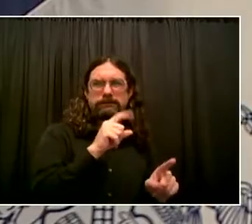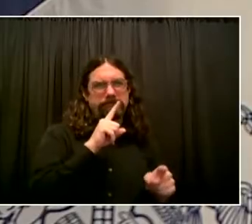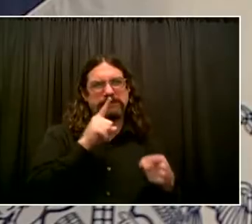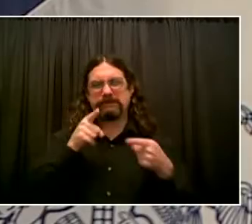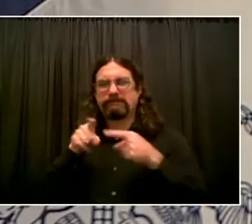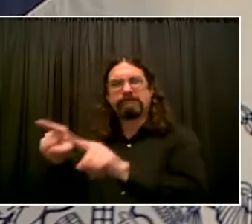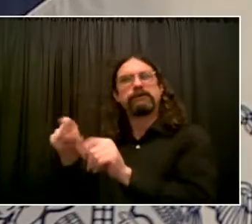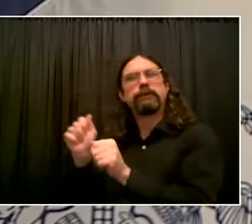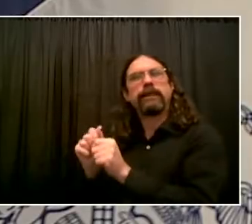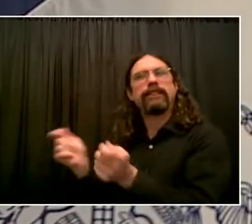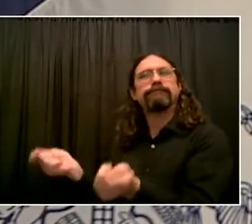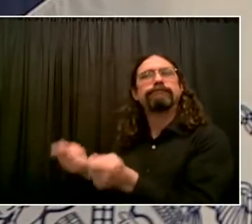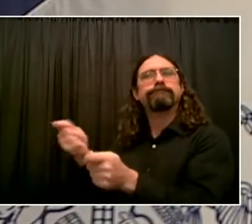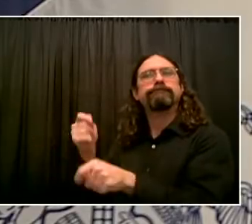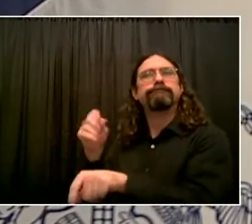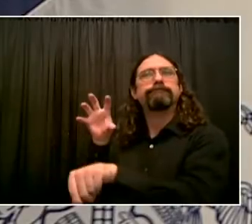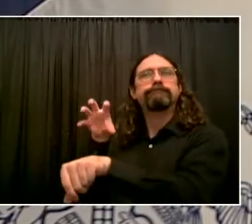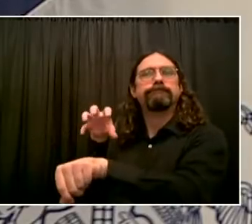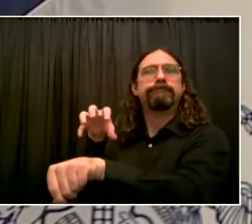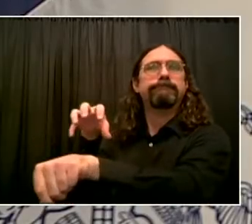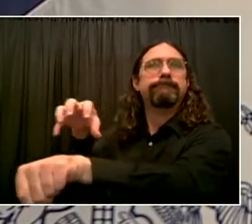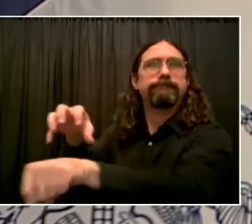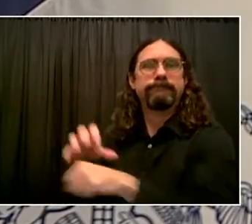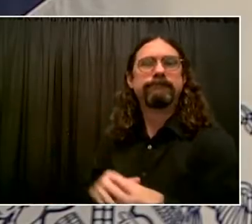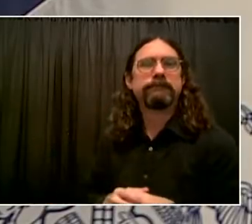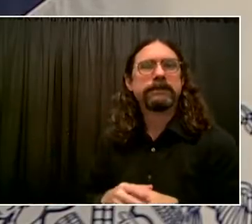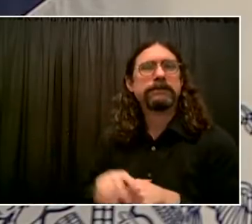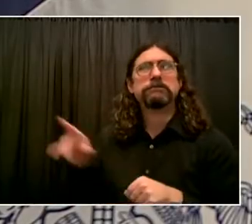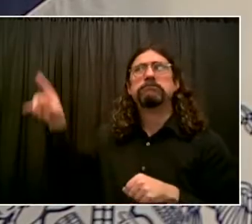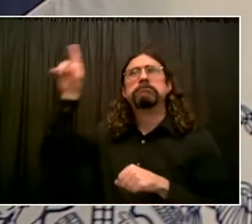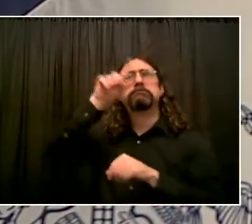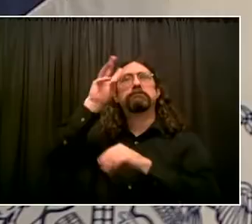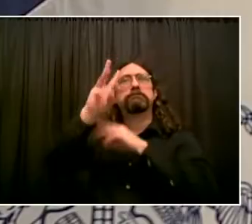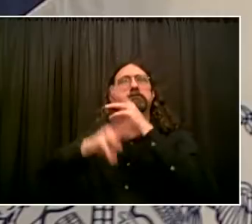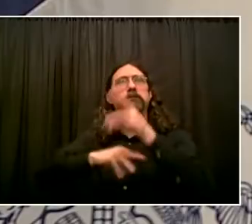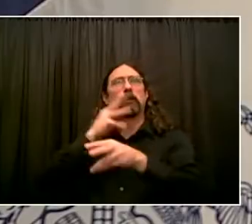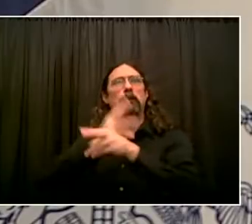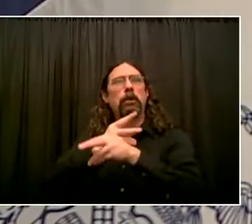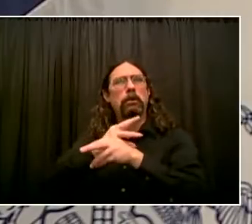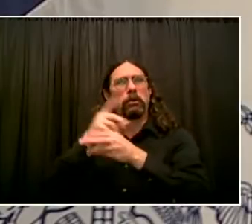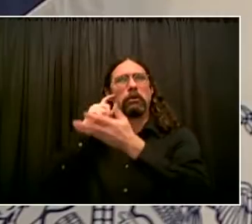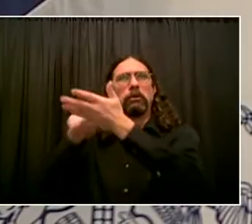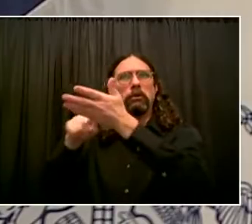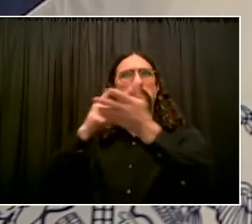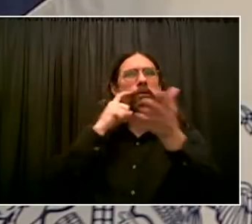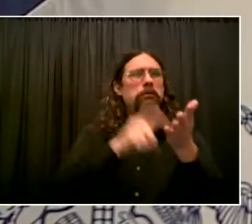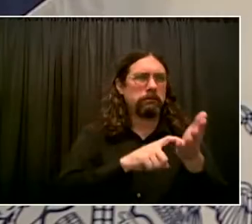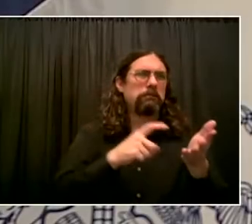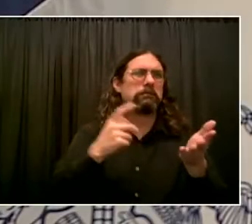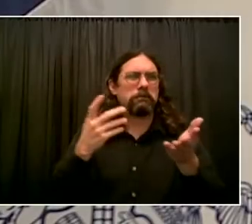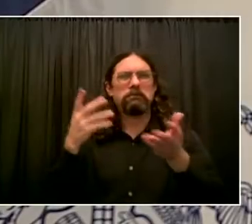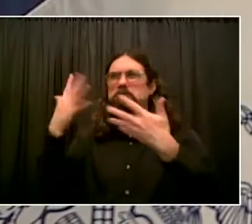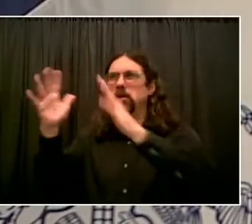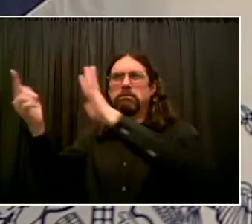YOU HAVE SEEN THEM BANNED IN CITIES AROUND THE WORLD, THEY ARE RPAT F OTHE PAST. THEY SHOULD BE LEFT IN THE